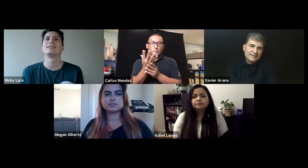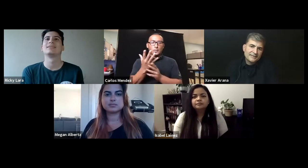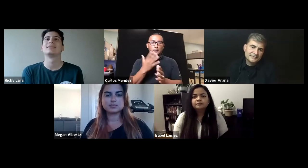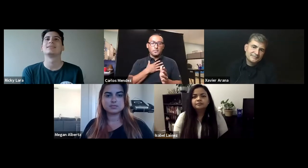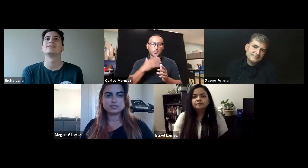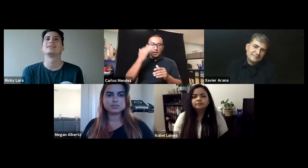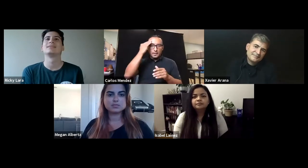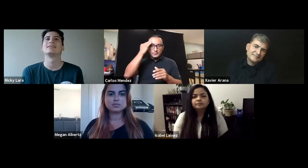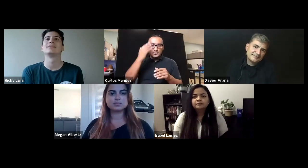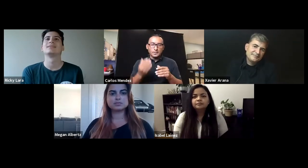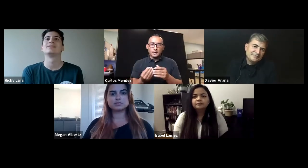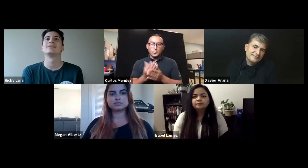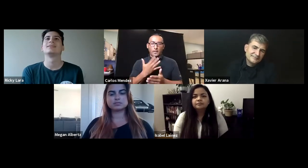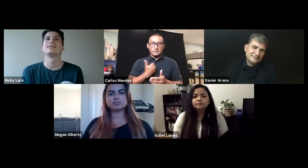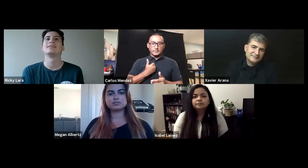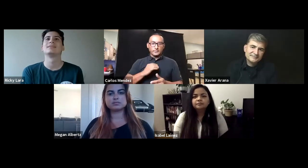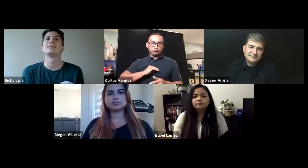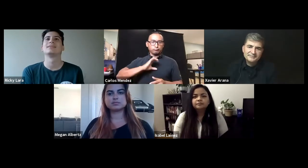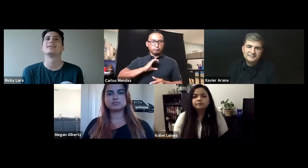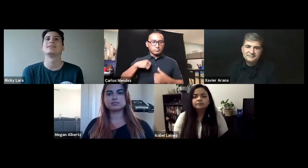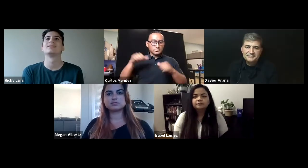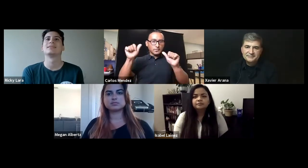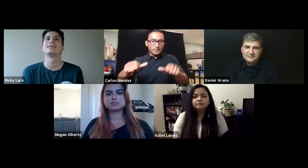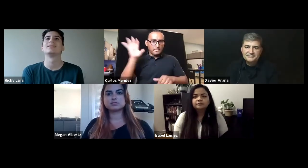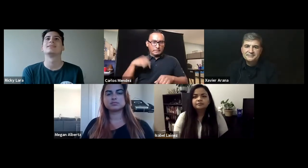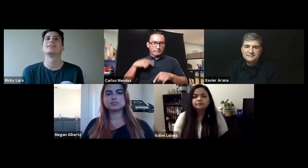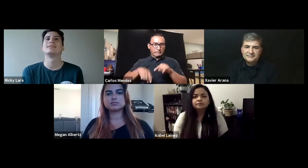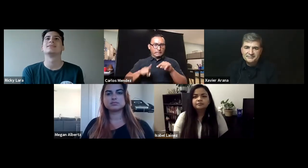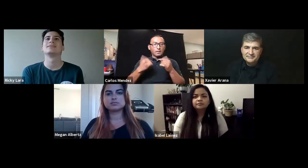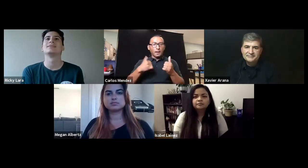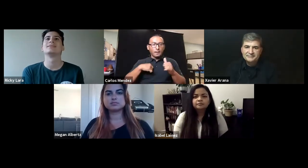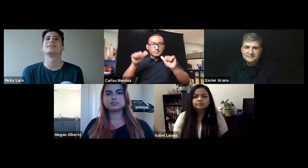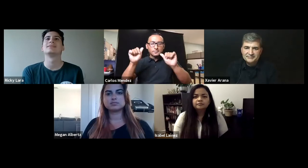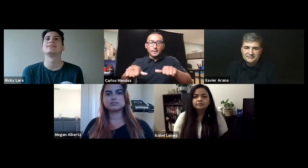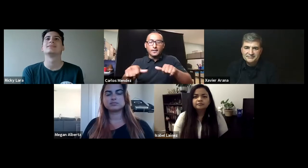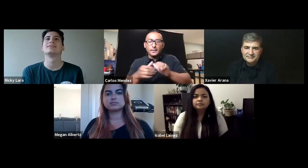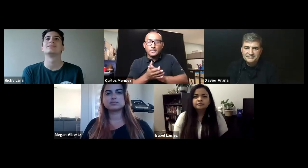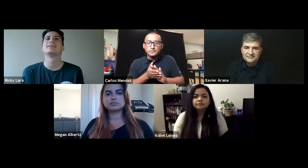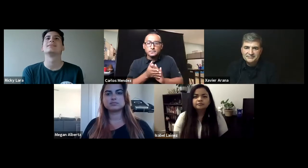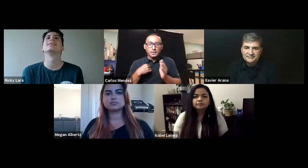get promoted, so to speak, and learn more things, and so it really helped me grow as a person.